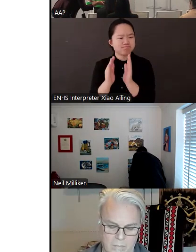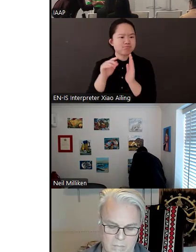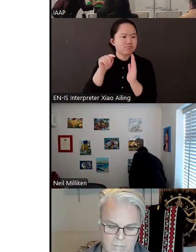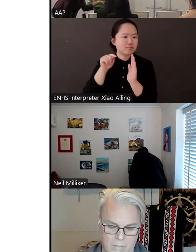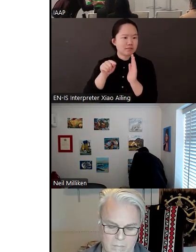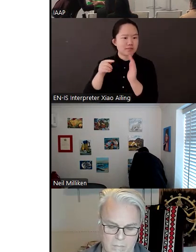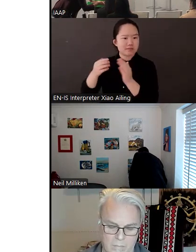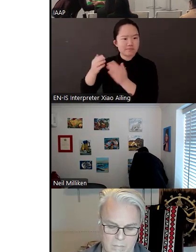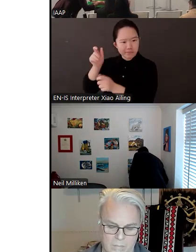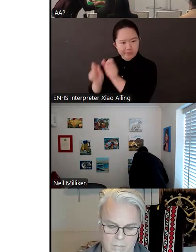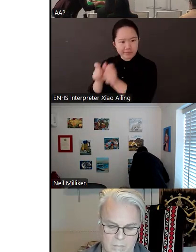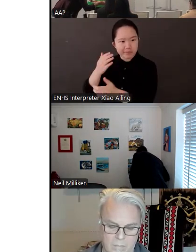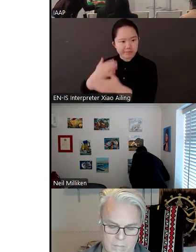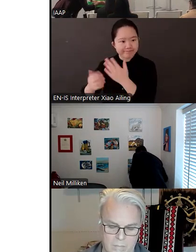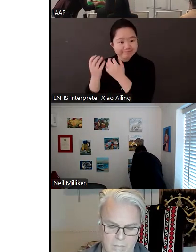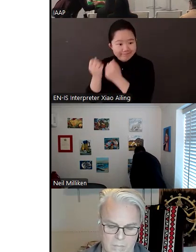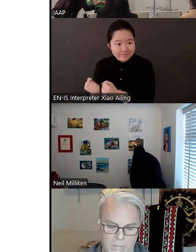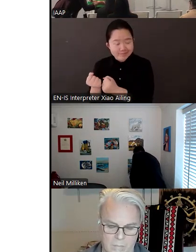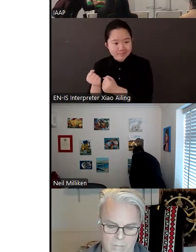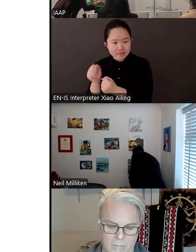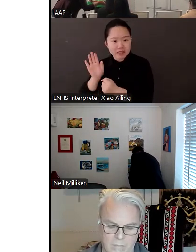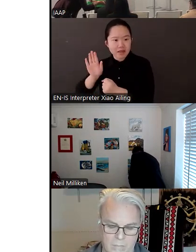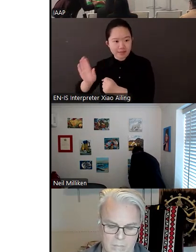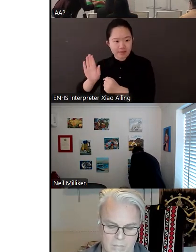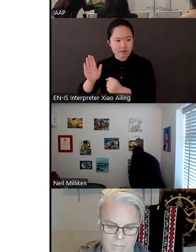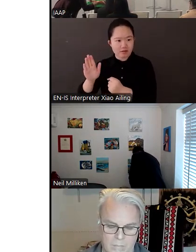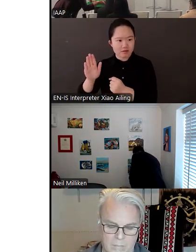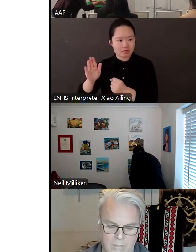actually like around this discussion, with the outcomes from your research?